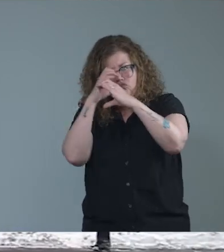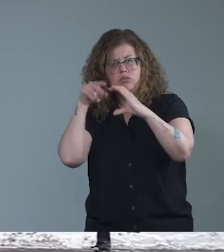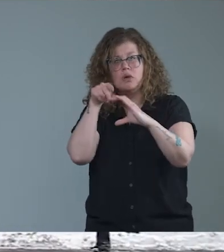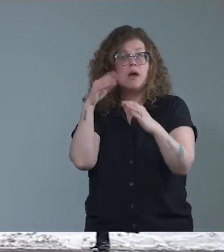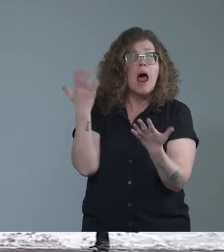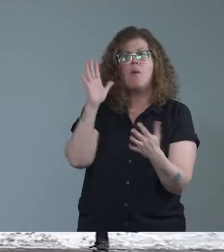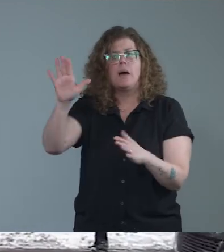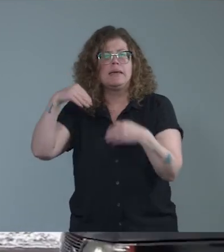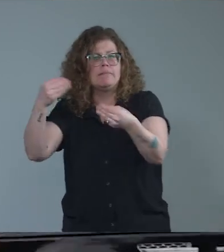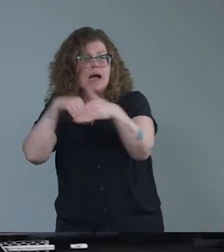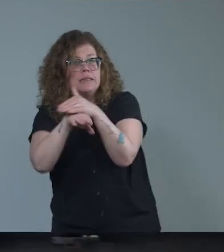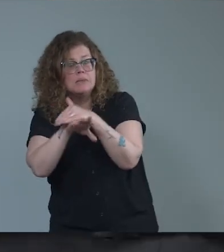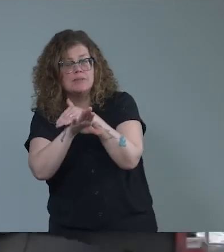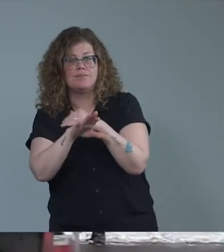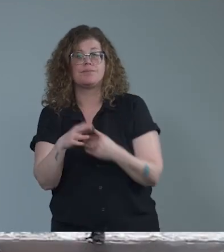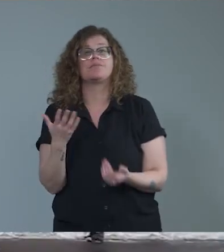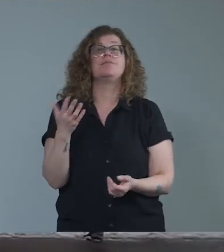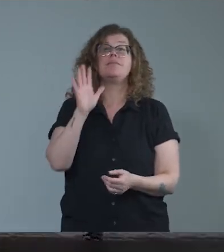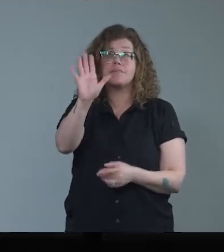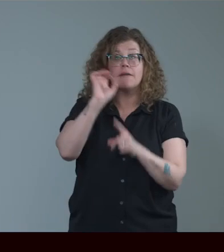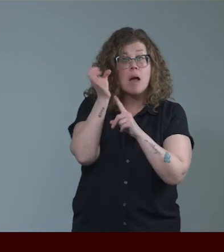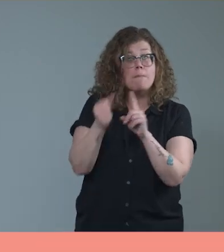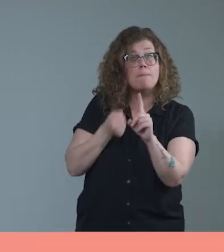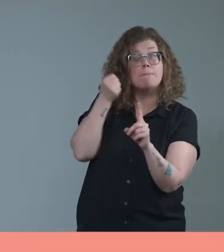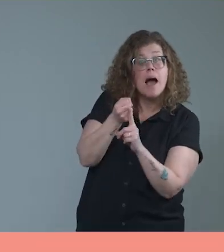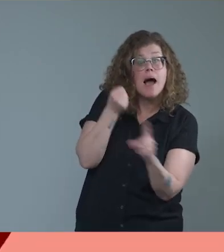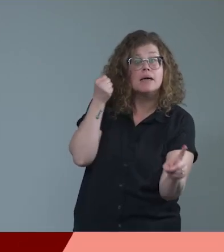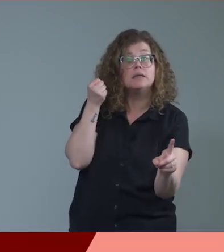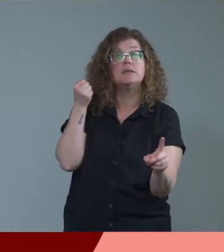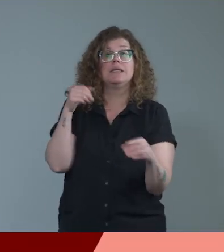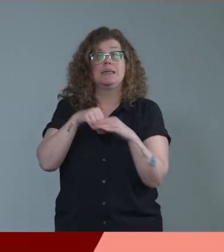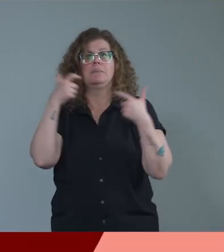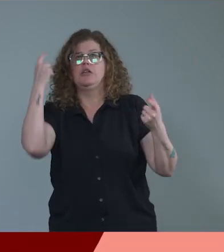health and safety lens and an accessibility lens.